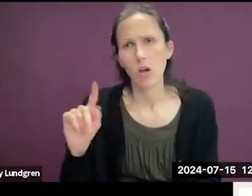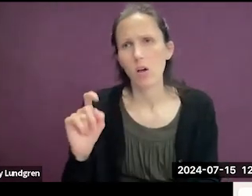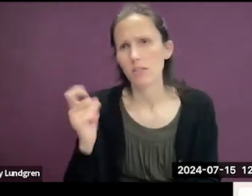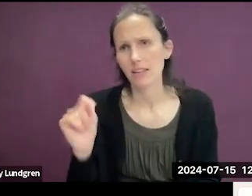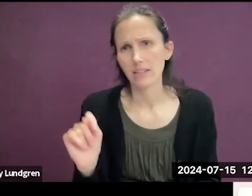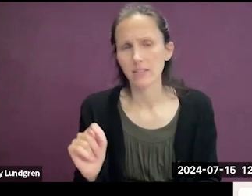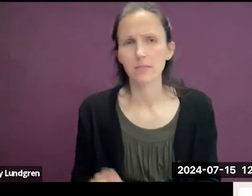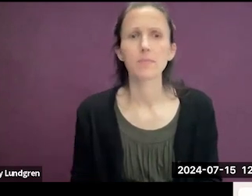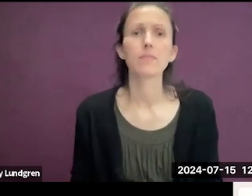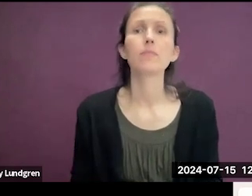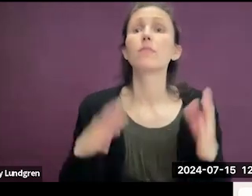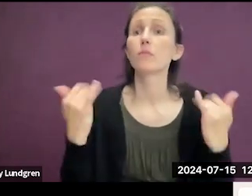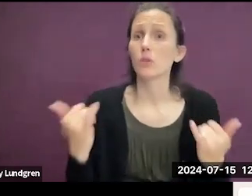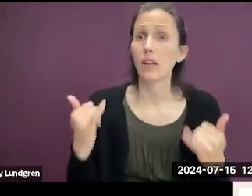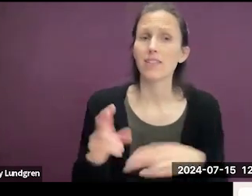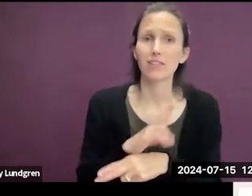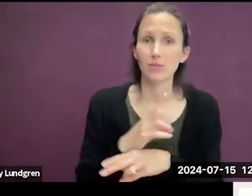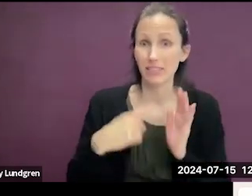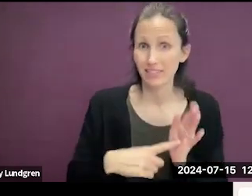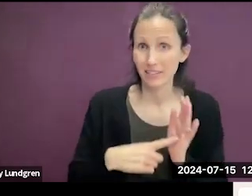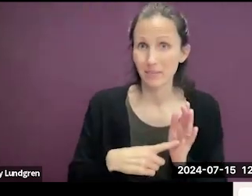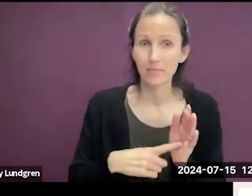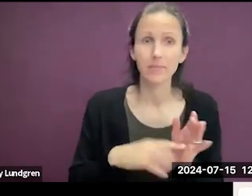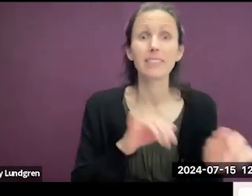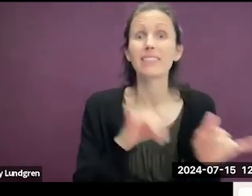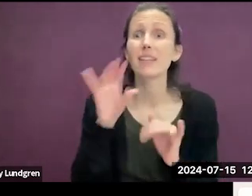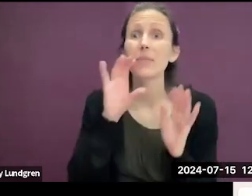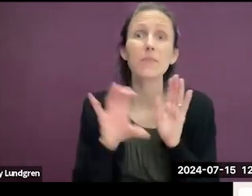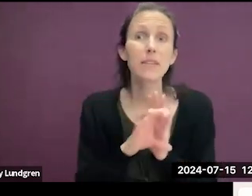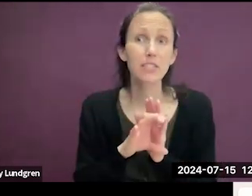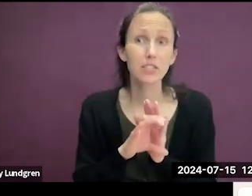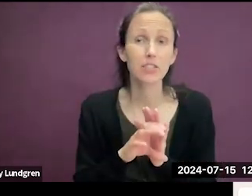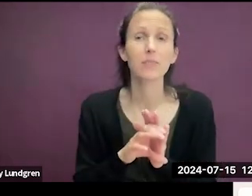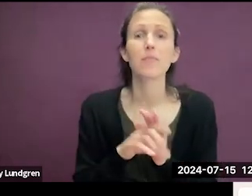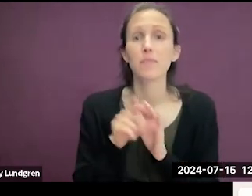So let's use an example. So it's the same picture of a miniature horse, but my context has changed.